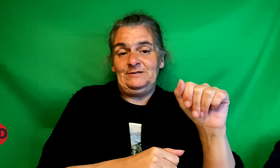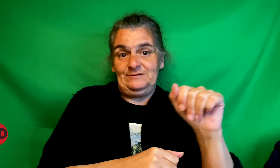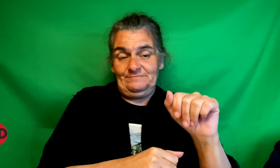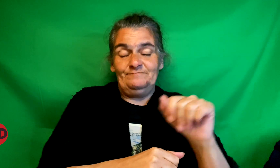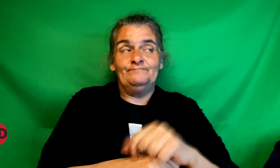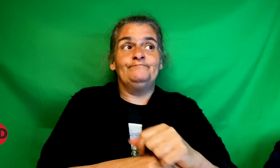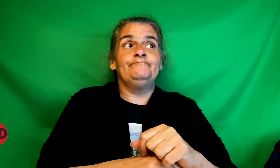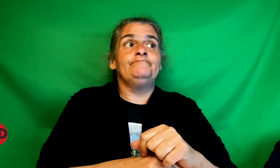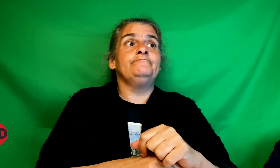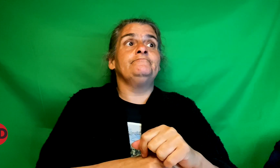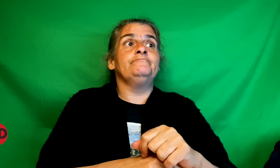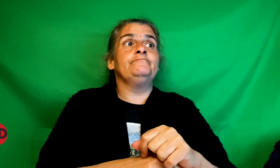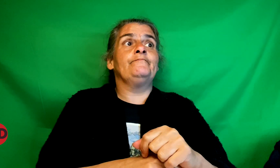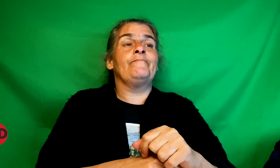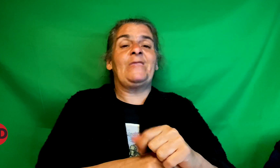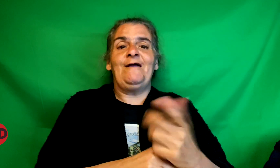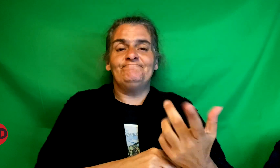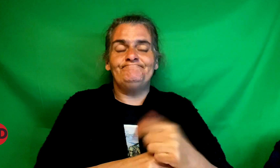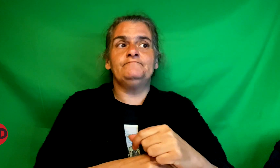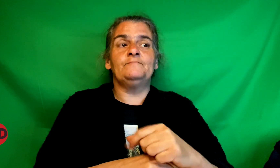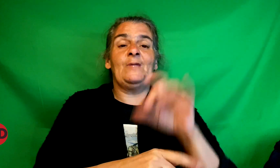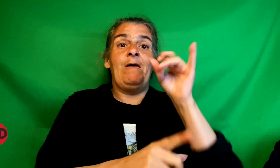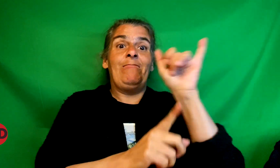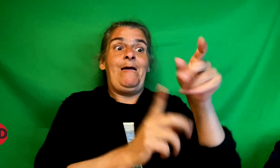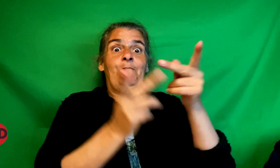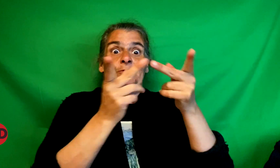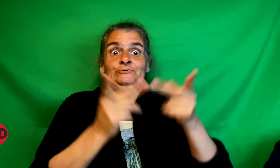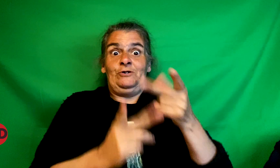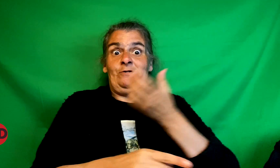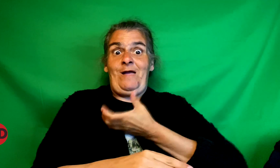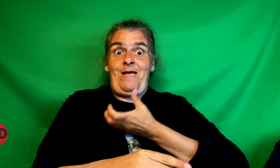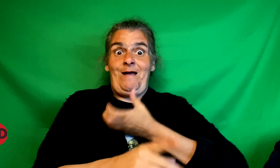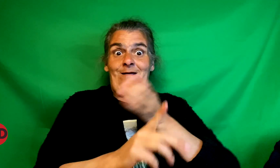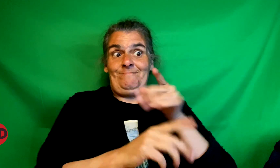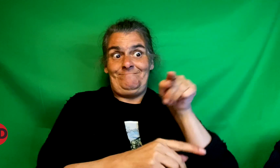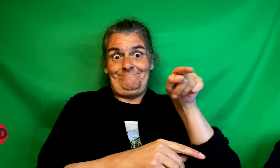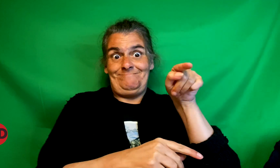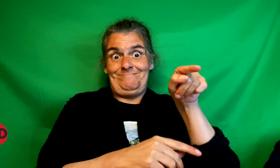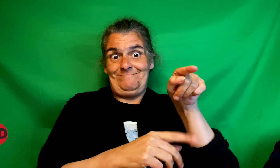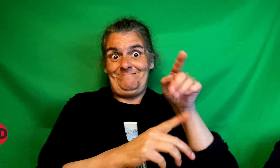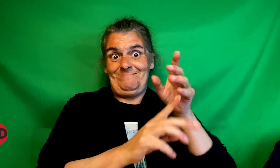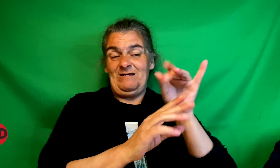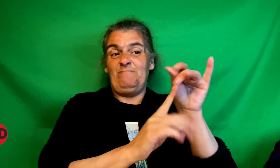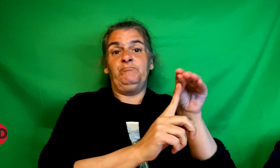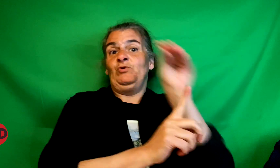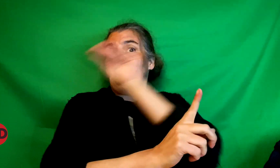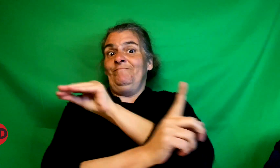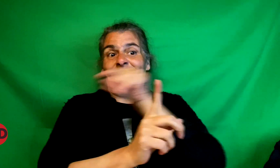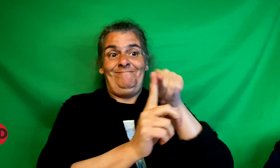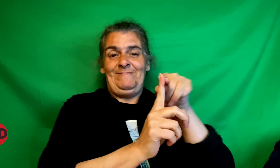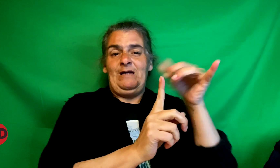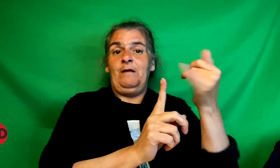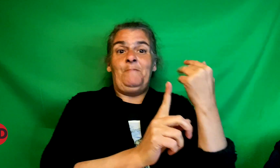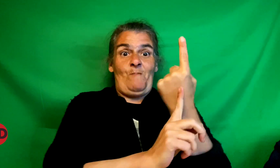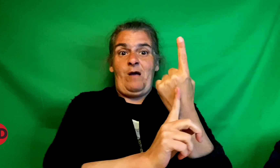That position that Carla was in has now become part of two positions